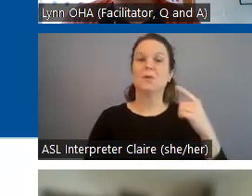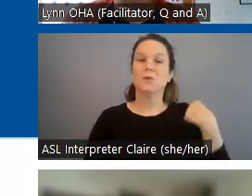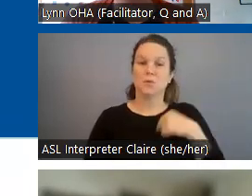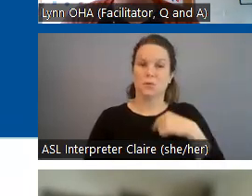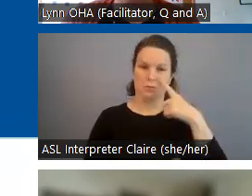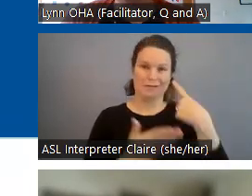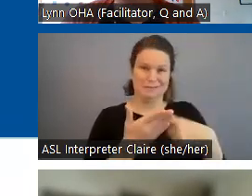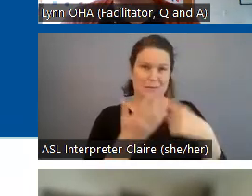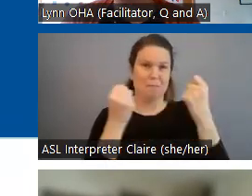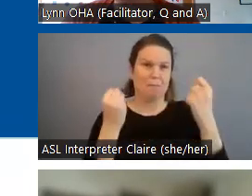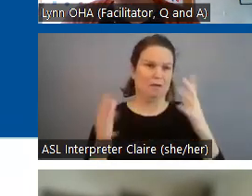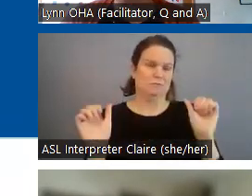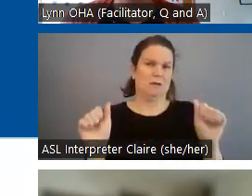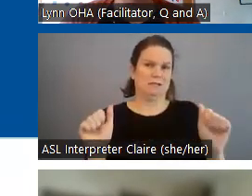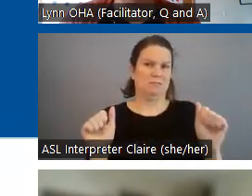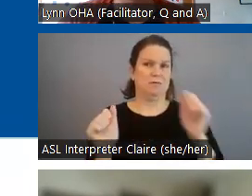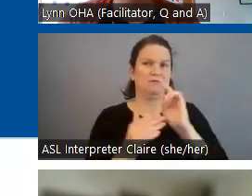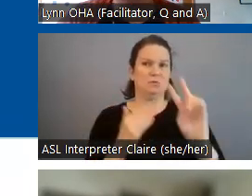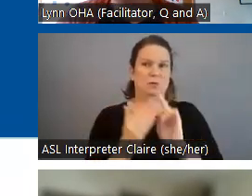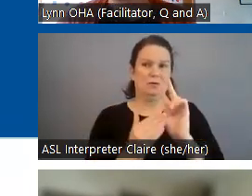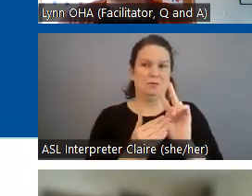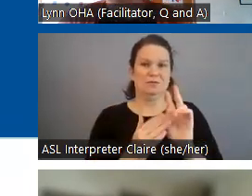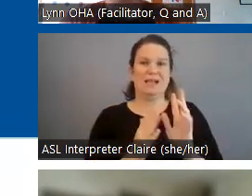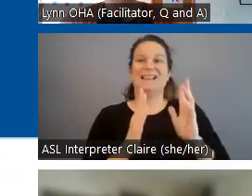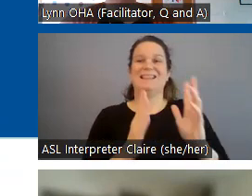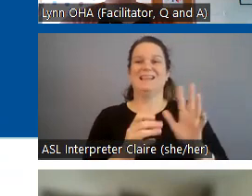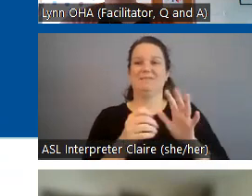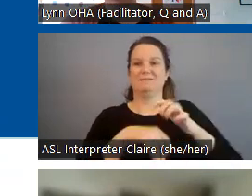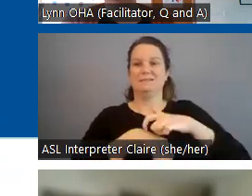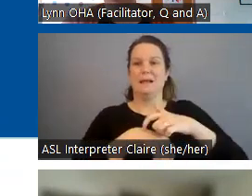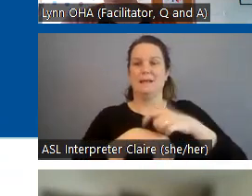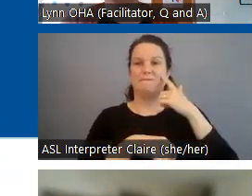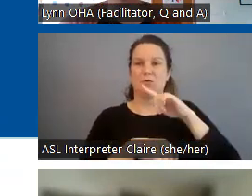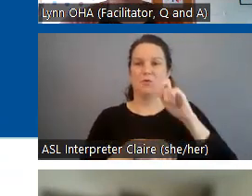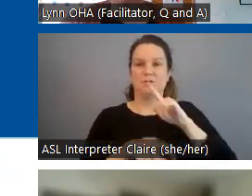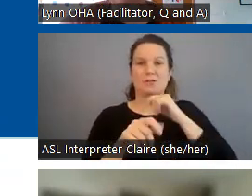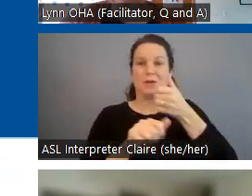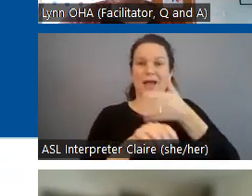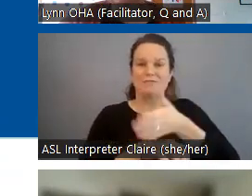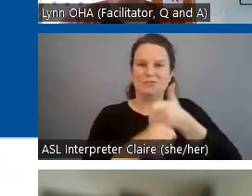we can over the next two hours, leaving time for your questions after each